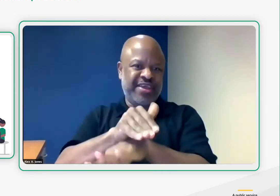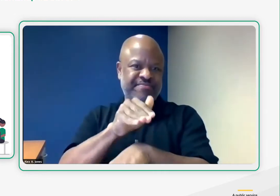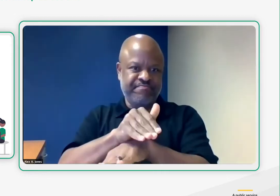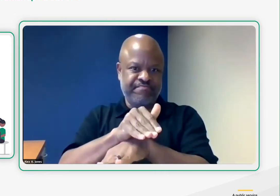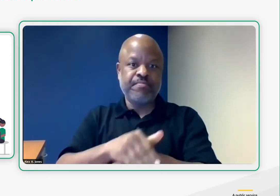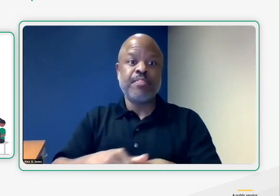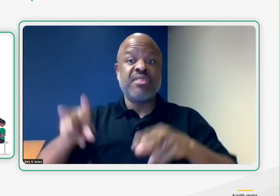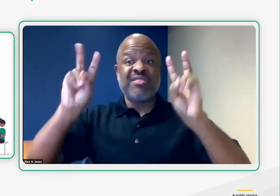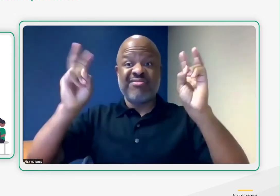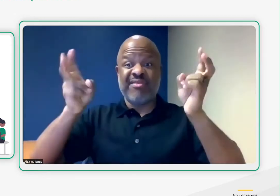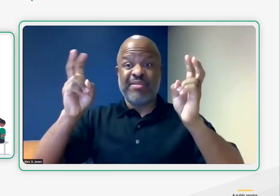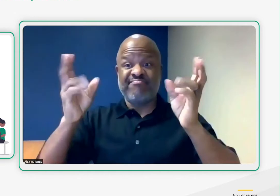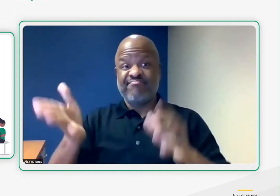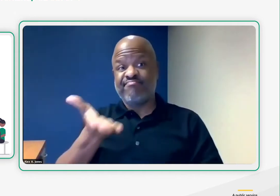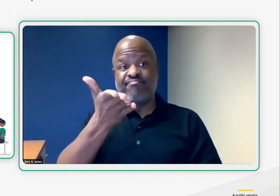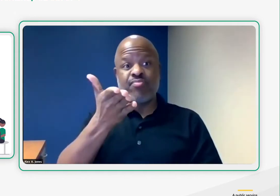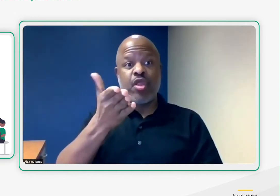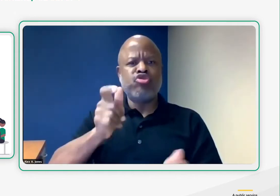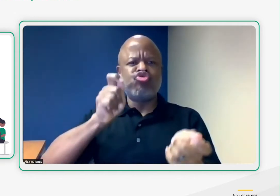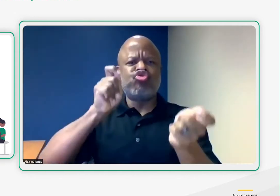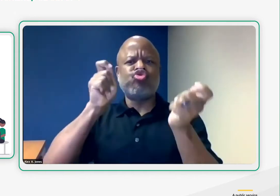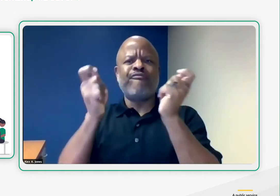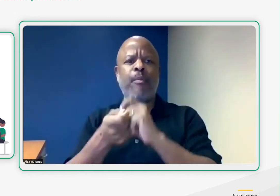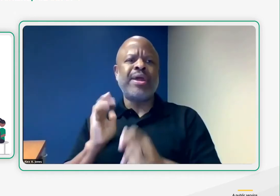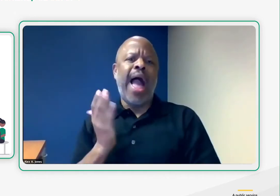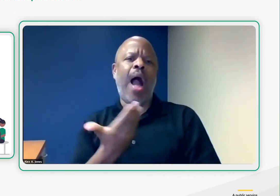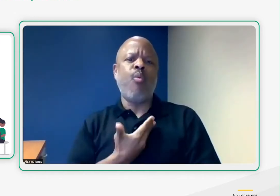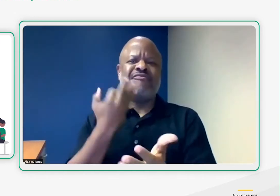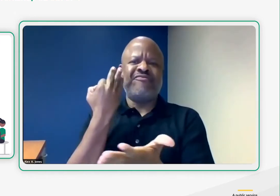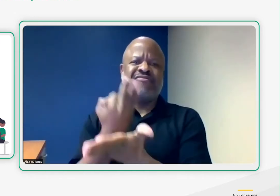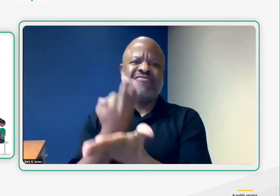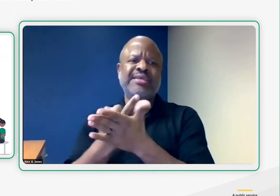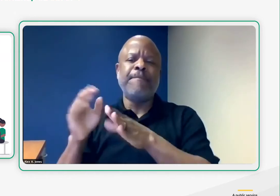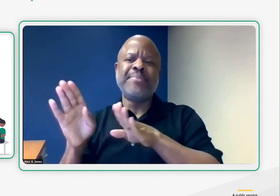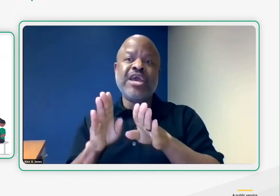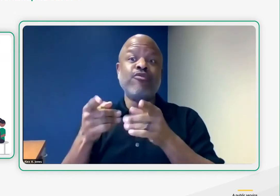As you can see, the topic of our presentation is Transforming Our Financial Behaviors During